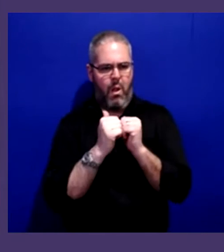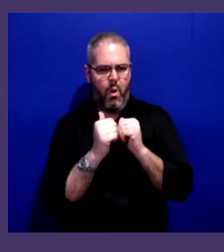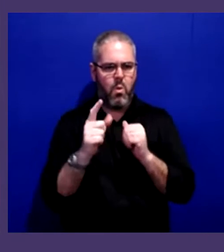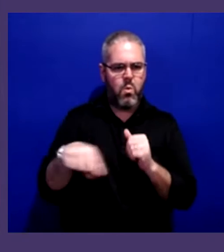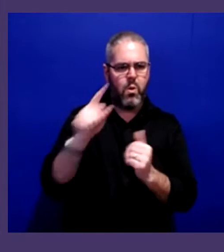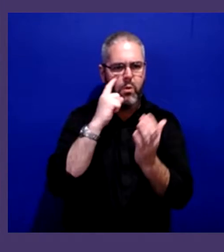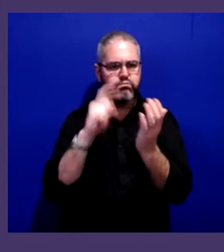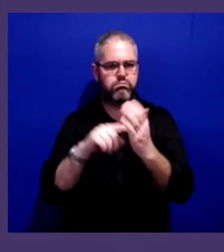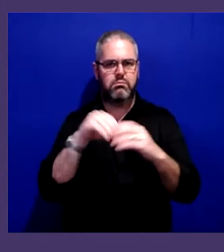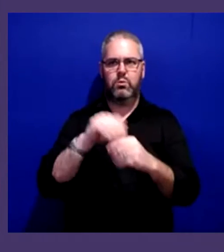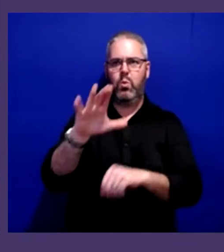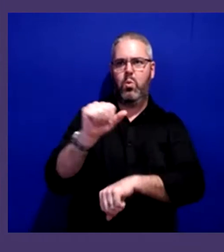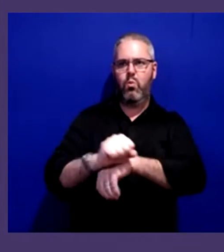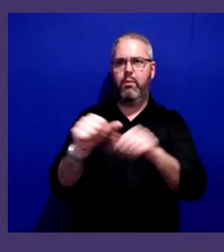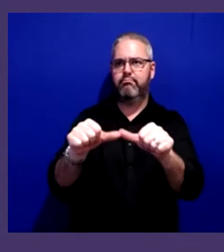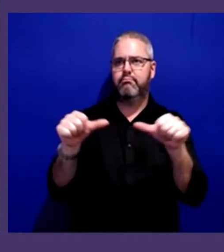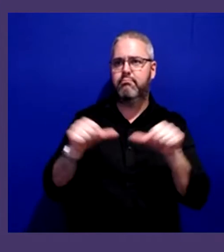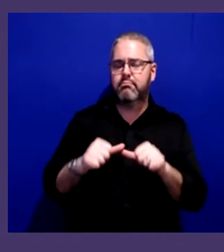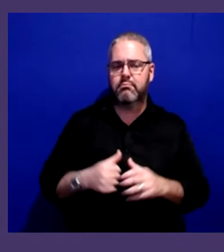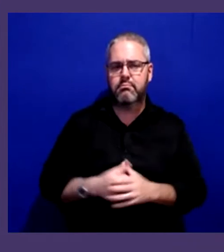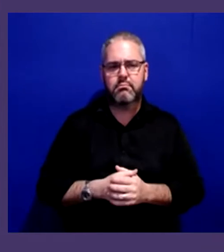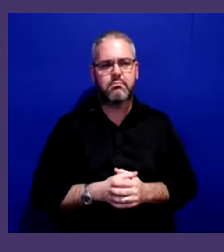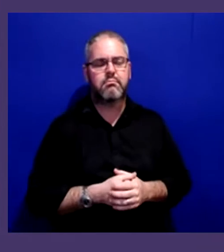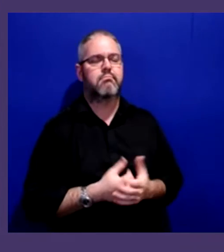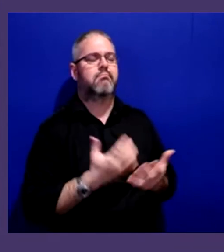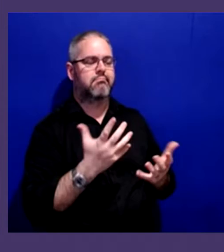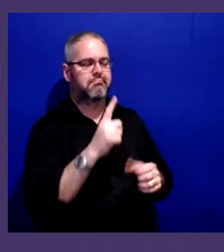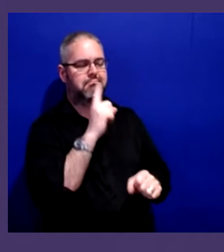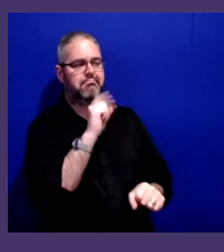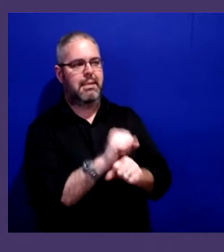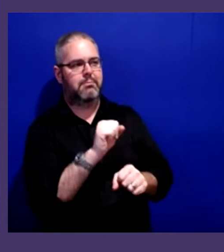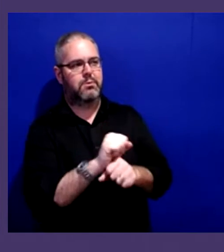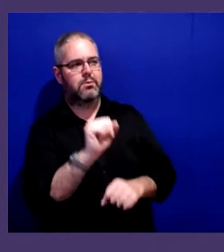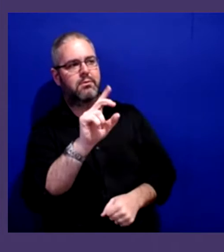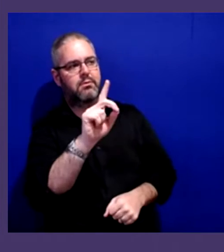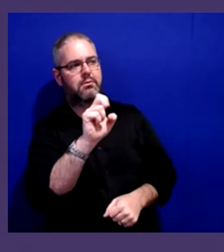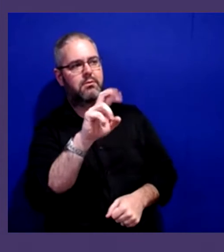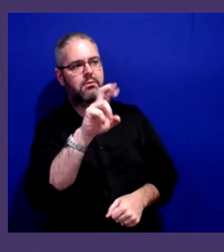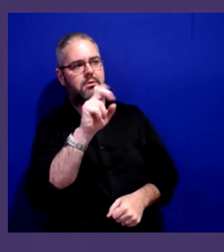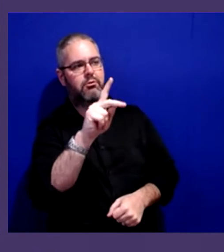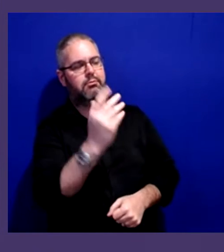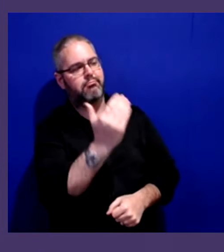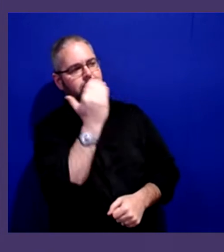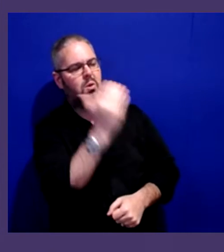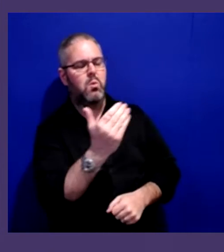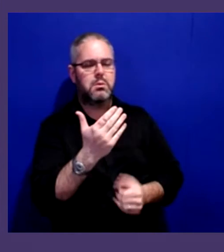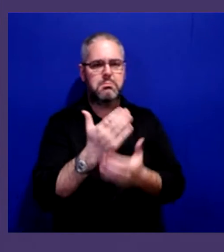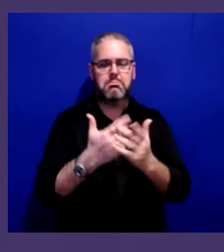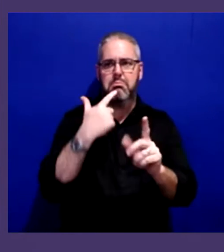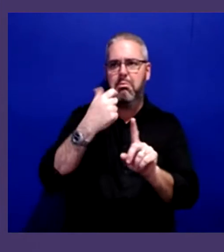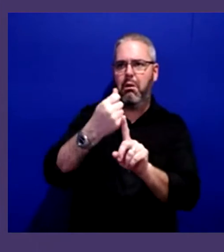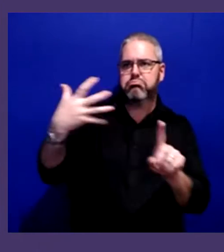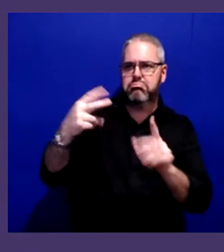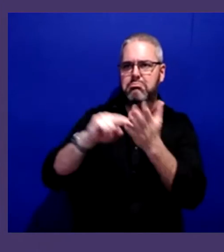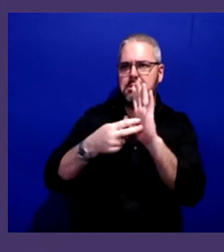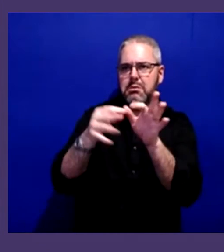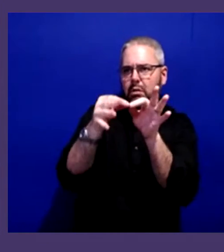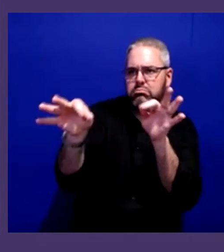Heather Tartaglia: Absolutely Daryk. I'll be happy to and I'll start with a bit of definitions. I would like to make sure that we are using